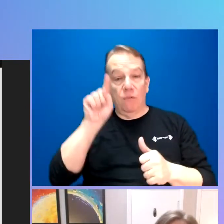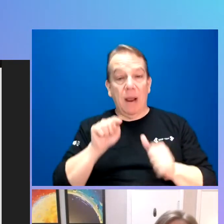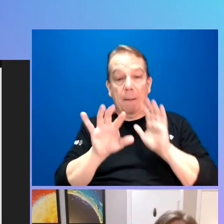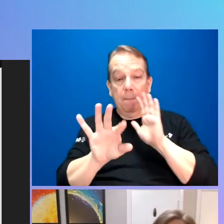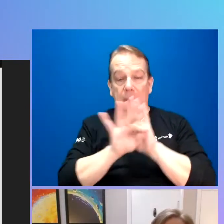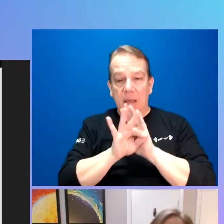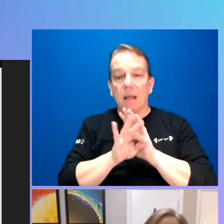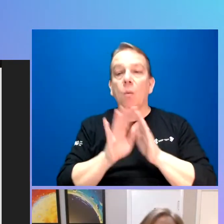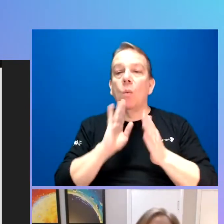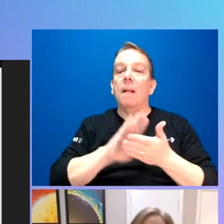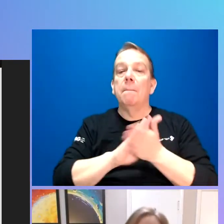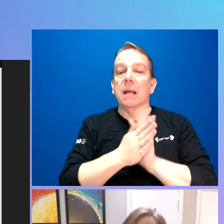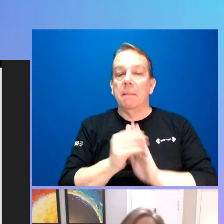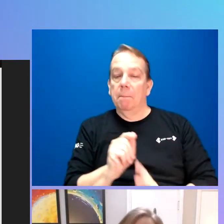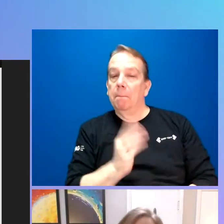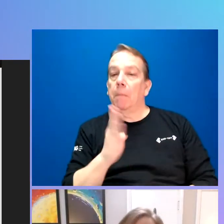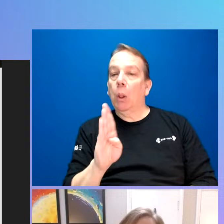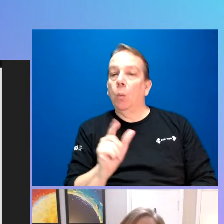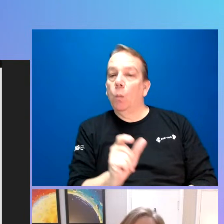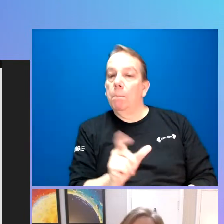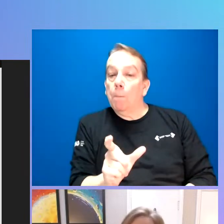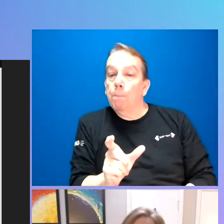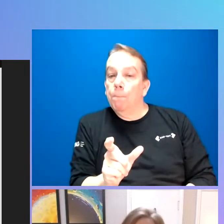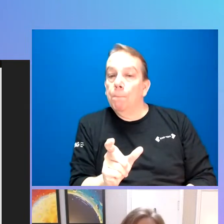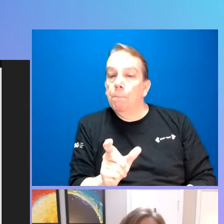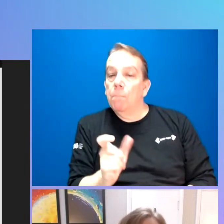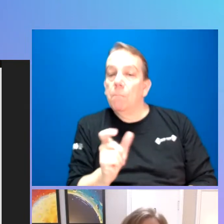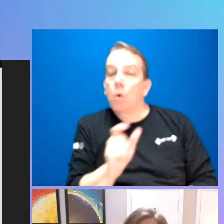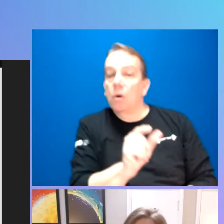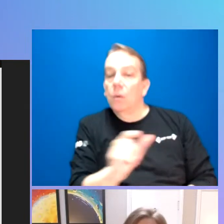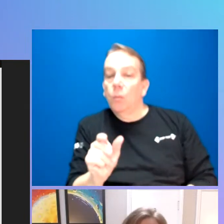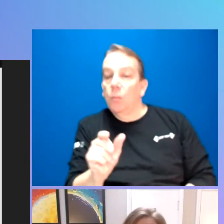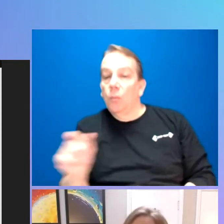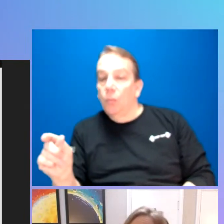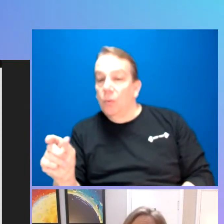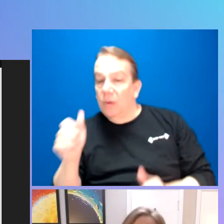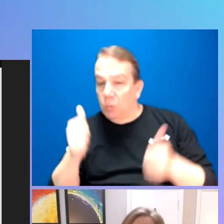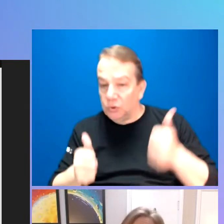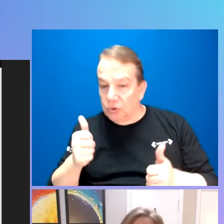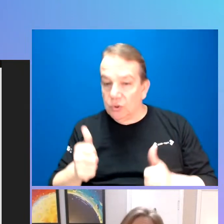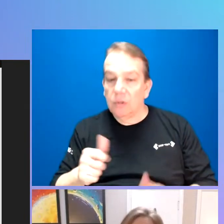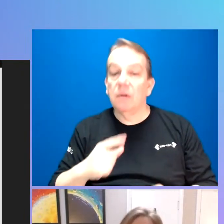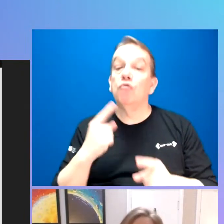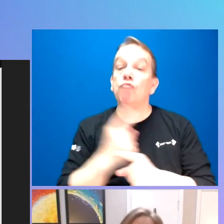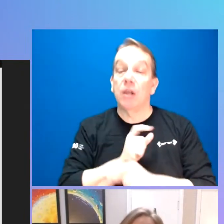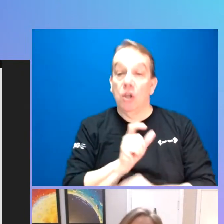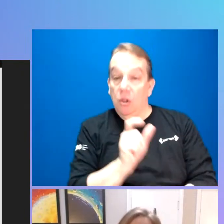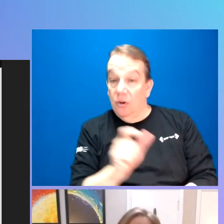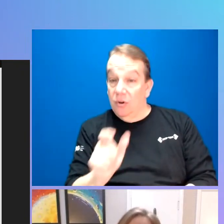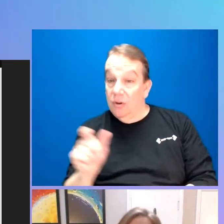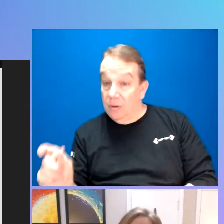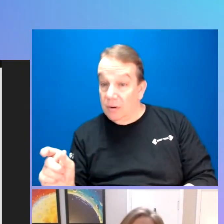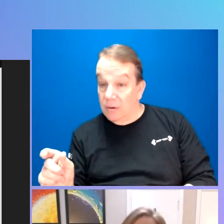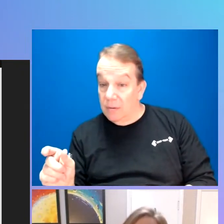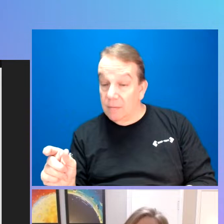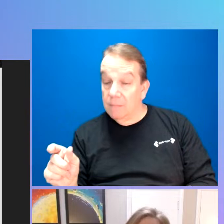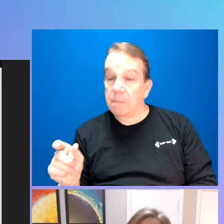with a little blue underline. My other option looks like three regular buttons in a horizontal